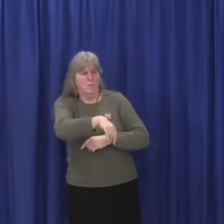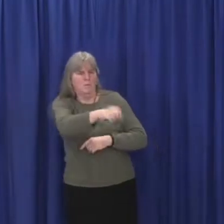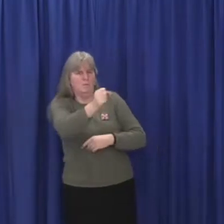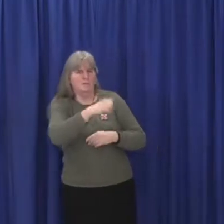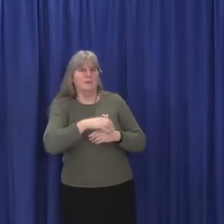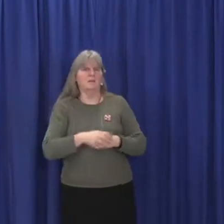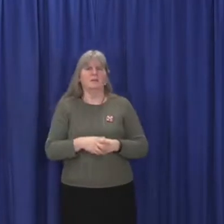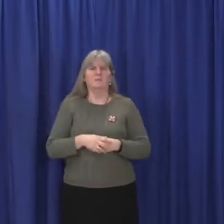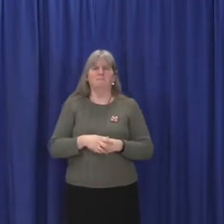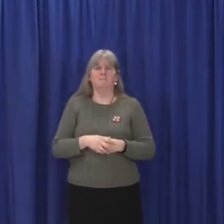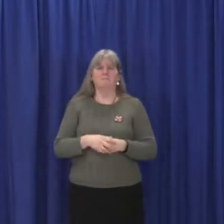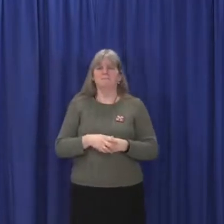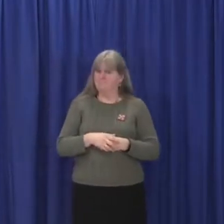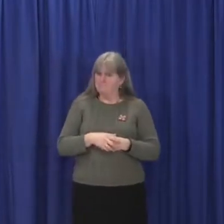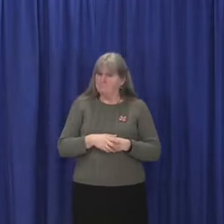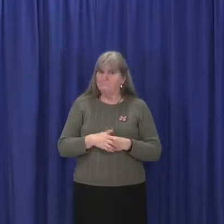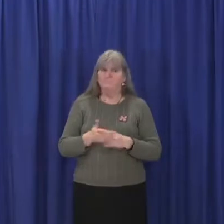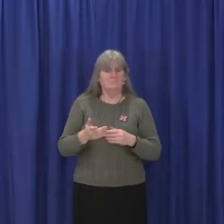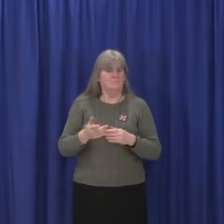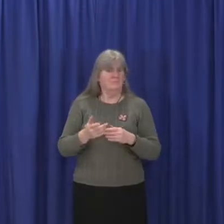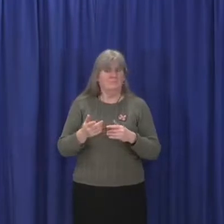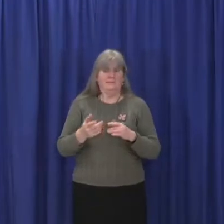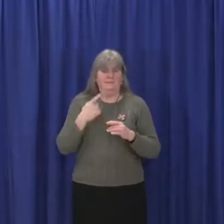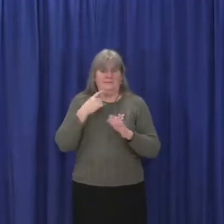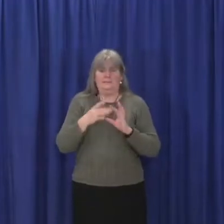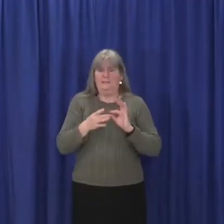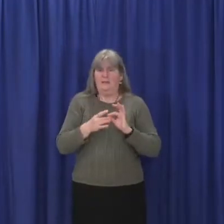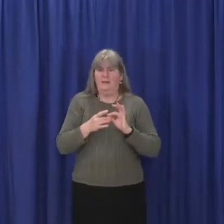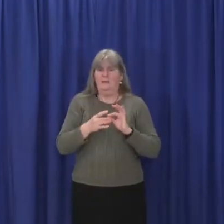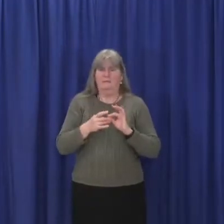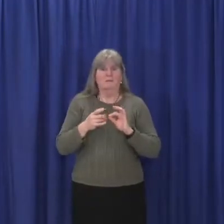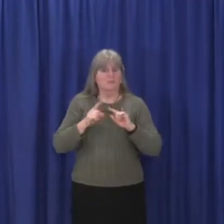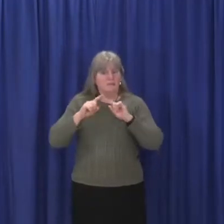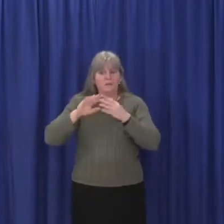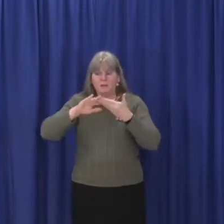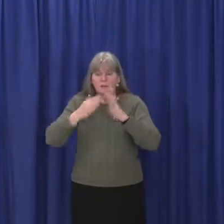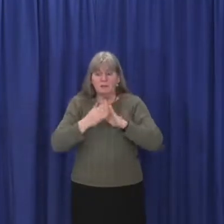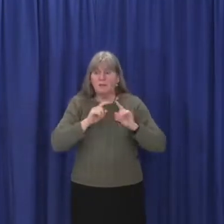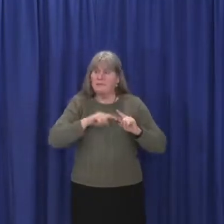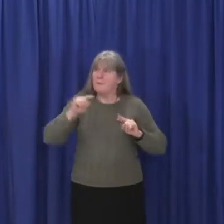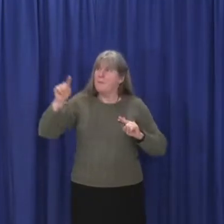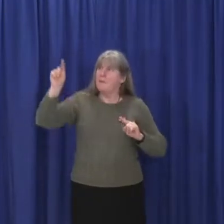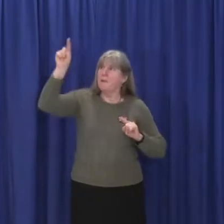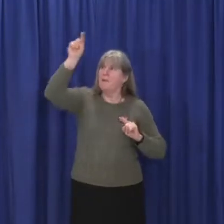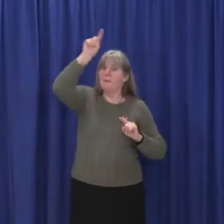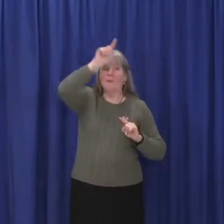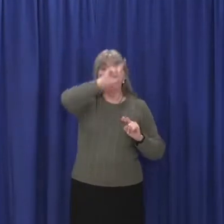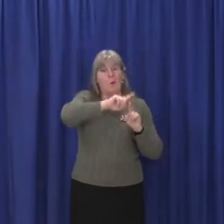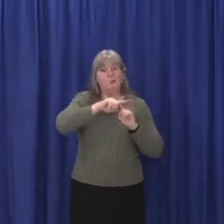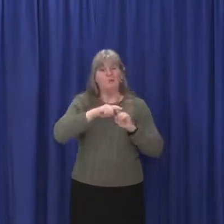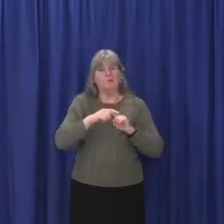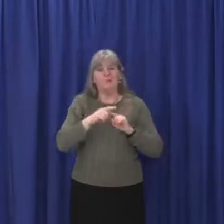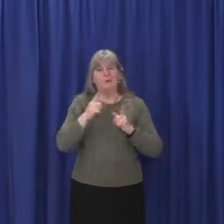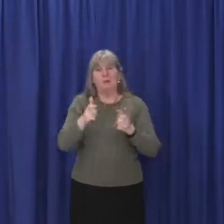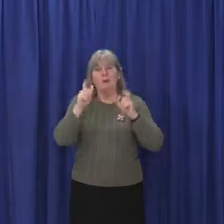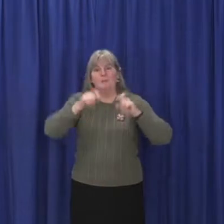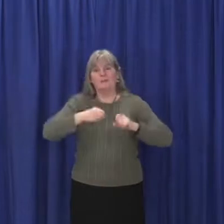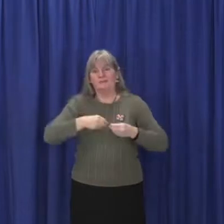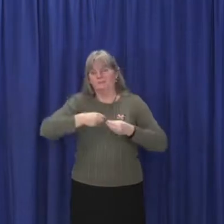in our Yukon communities at large for Yukoners living outside of Whitehorse. You do not have